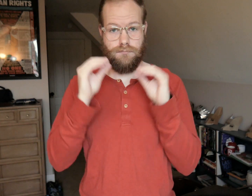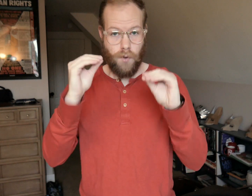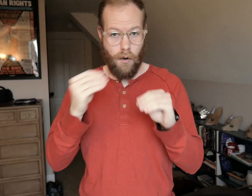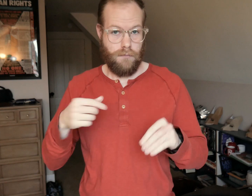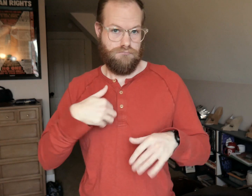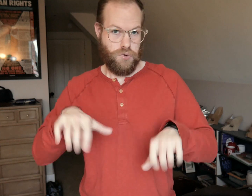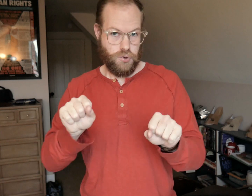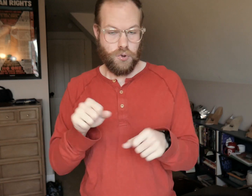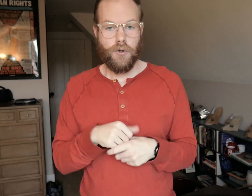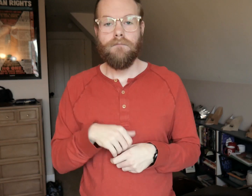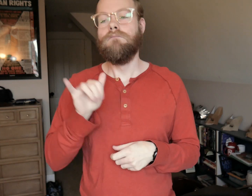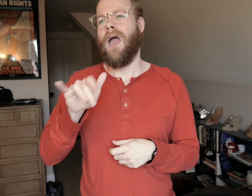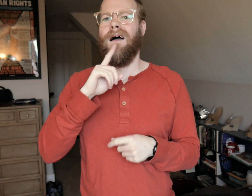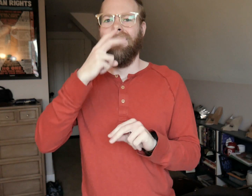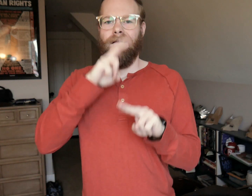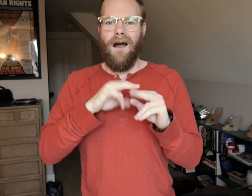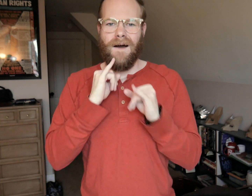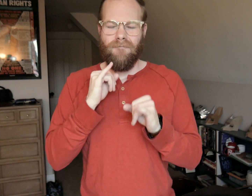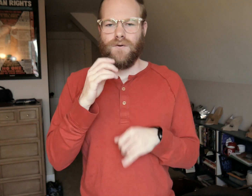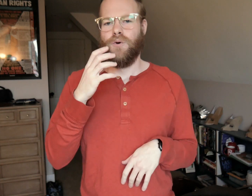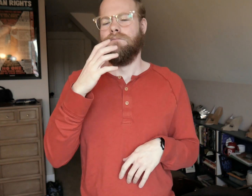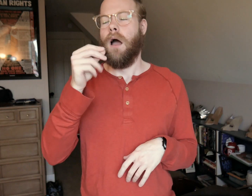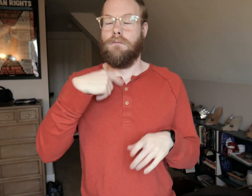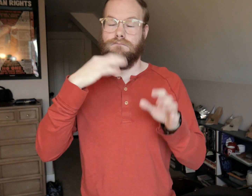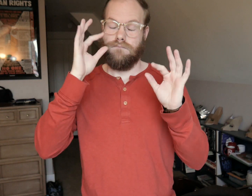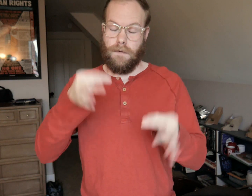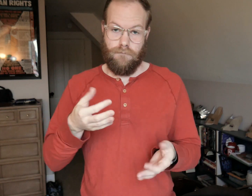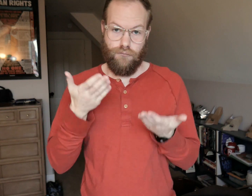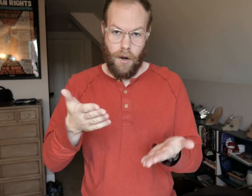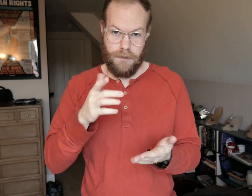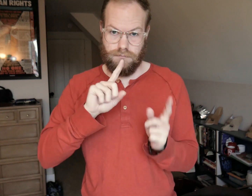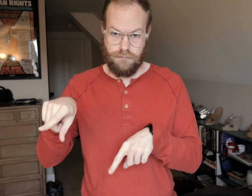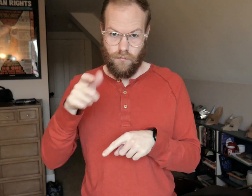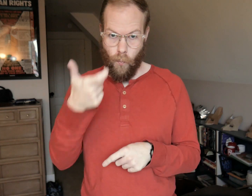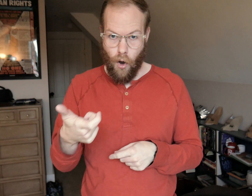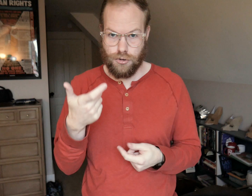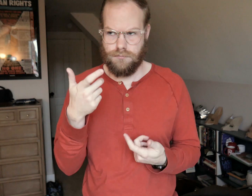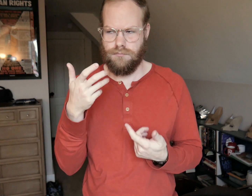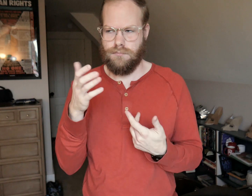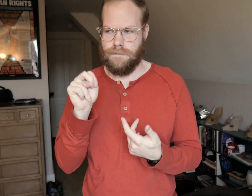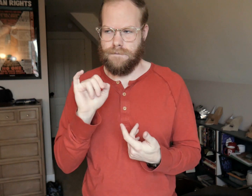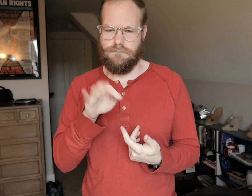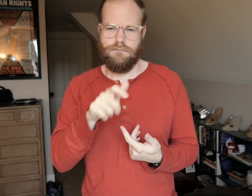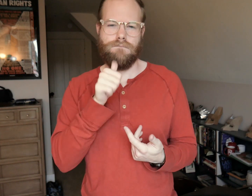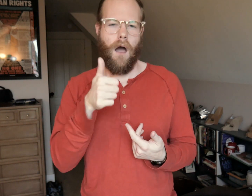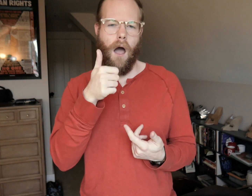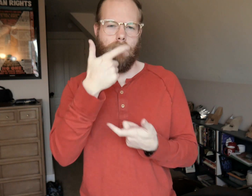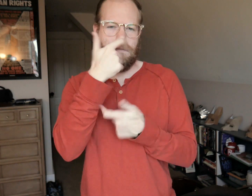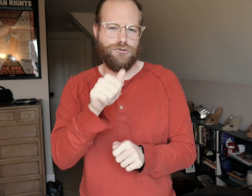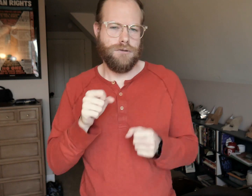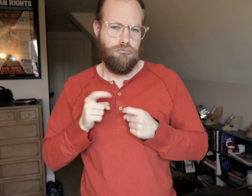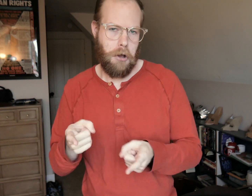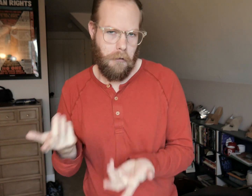taught and I took. That was a fun interview, and definitely something I’d recommend you watch, even if you’re not interested in improv.